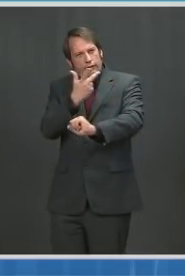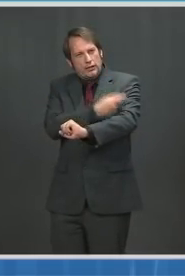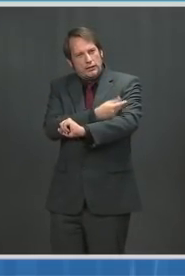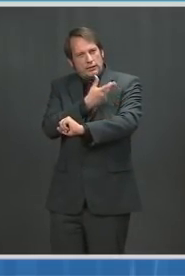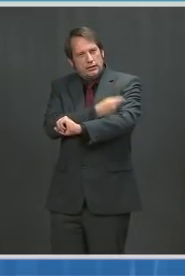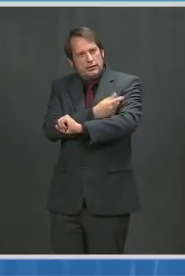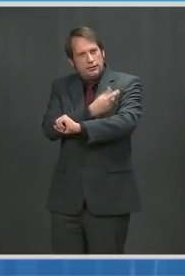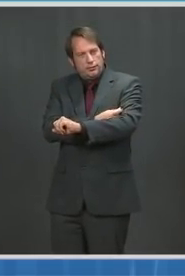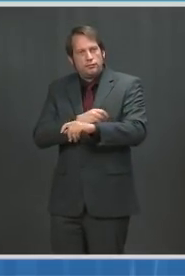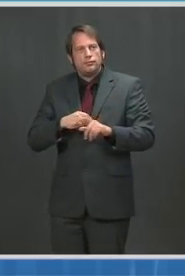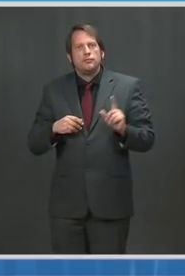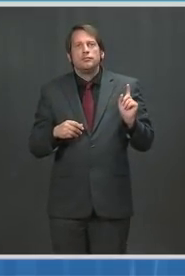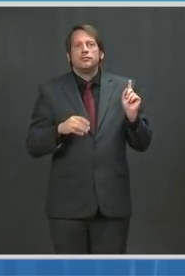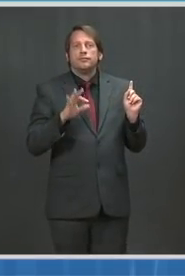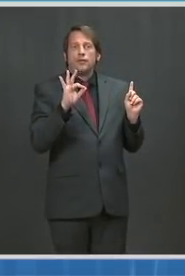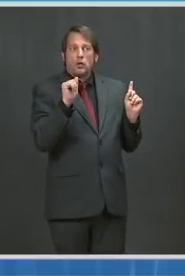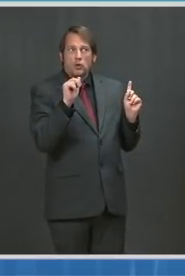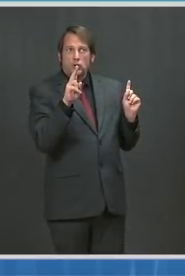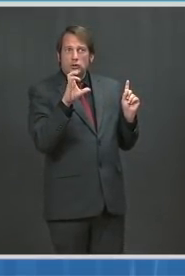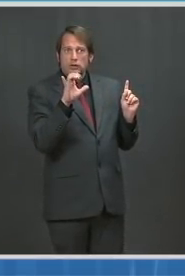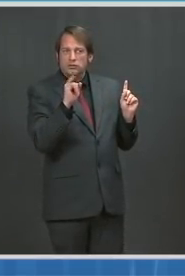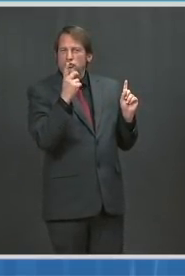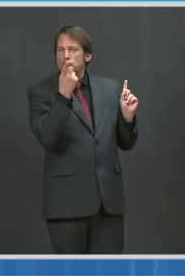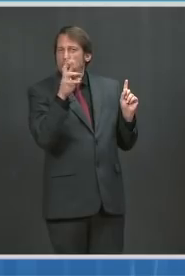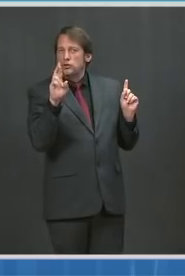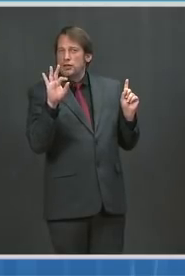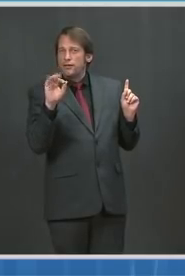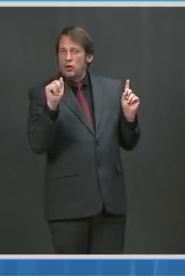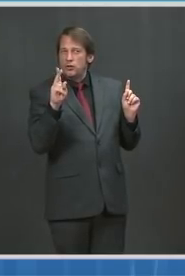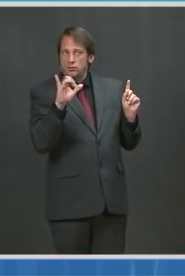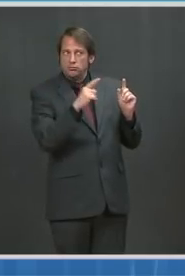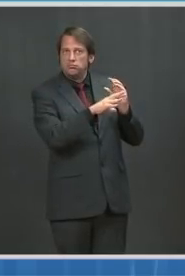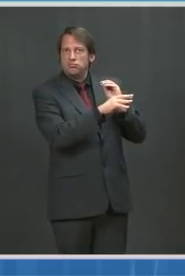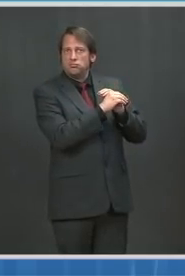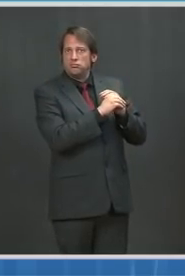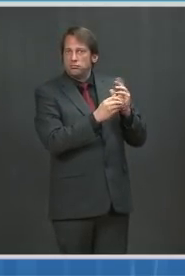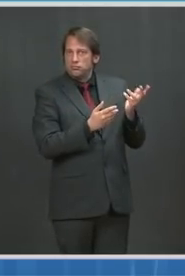and emphasize some things that Dr. Walensky said: We have, within the state,